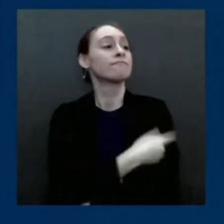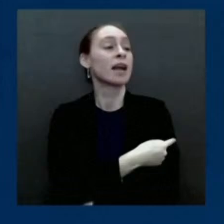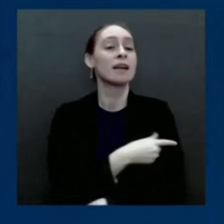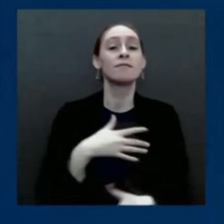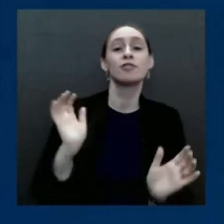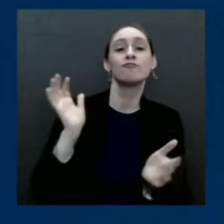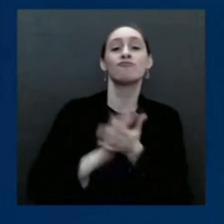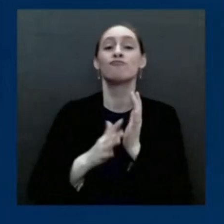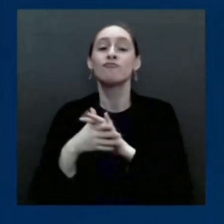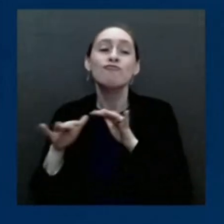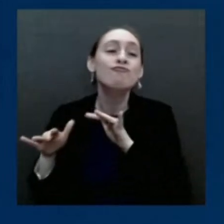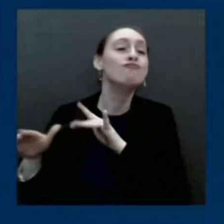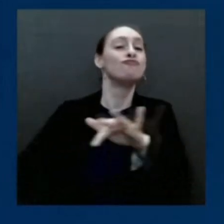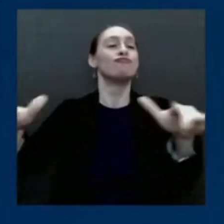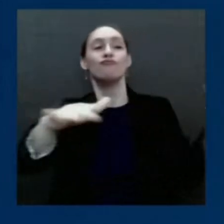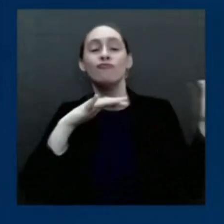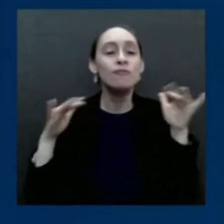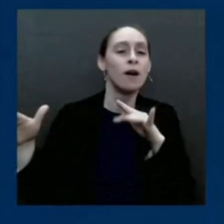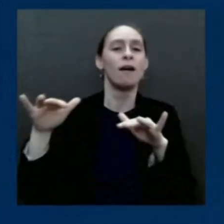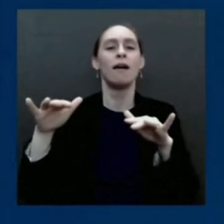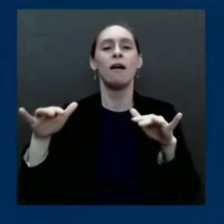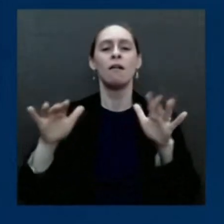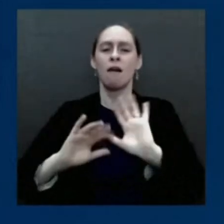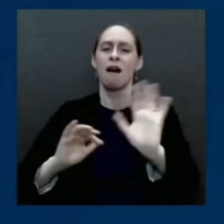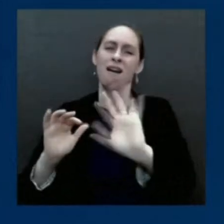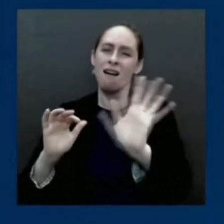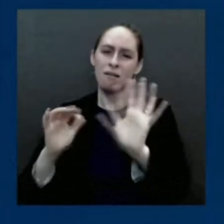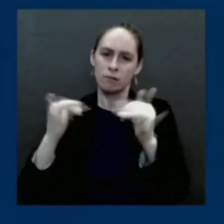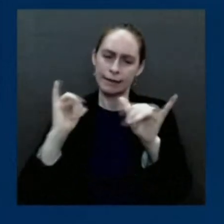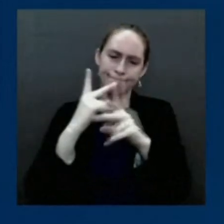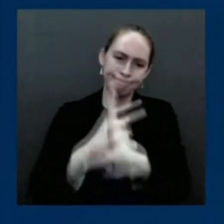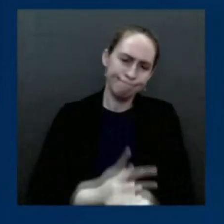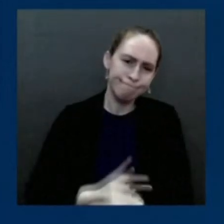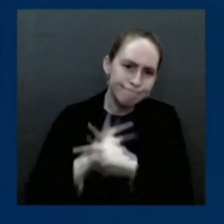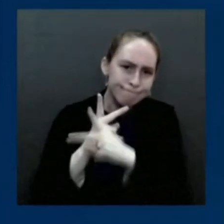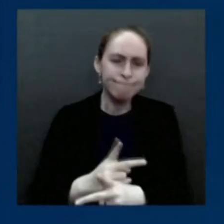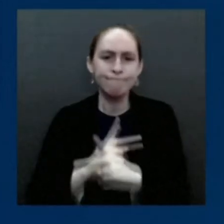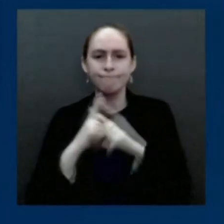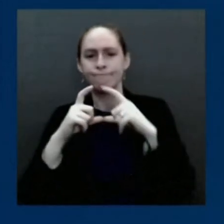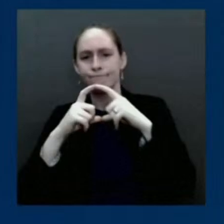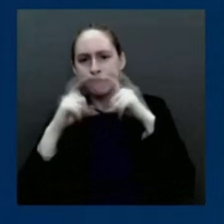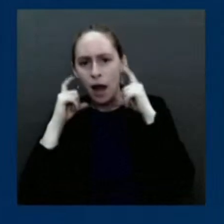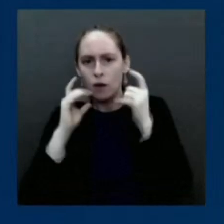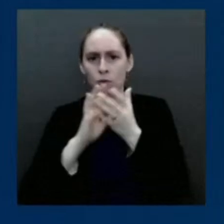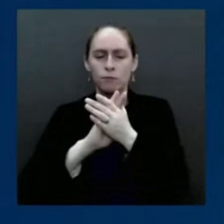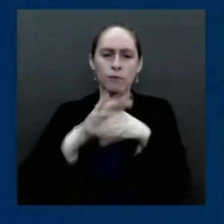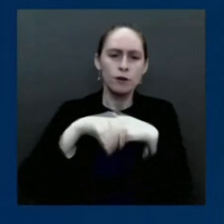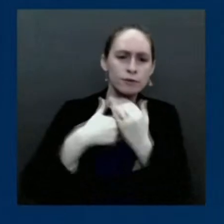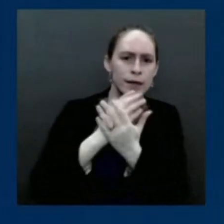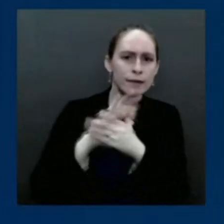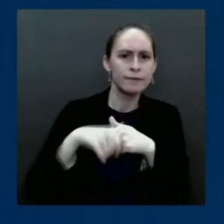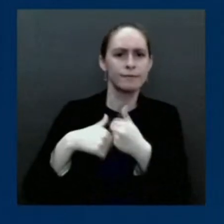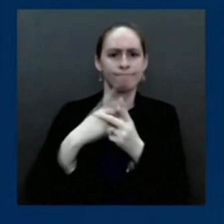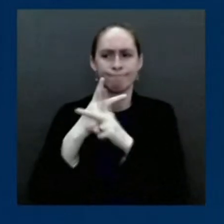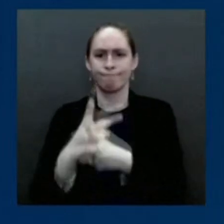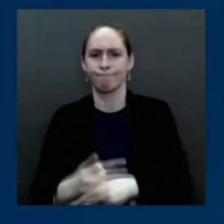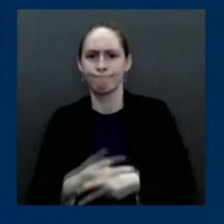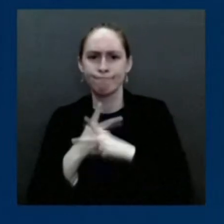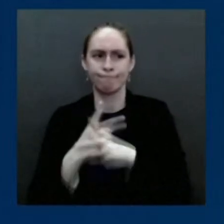YOUR BOOSTER SHOT CONTINUING TO FOLLOW AND AREAS OF SUBSTANTIAL OR HIGH COMMUNITY TRANSMISSION,